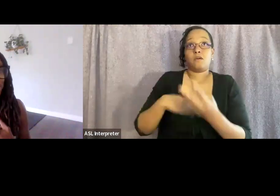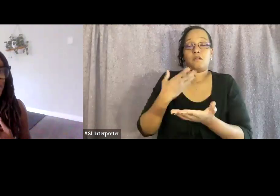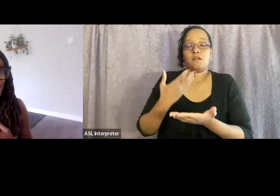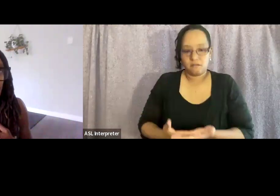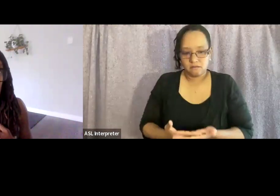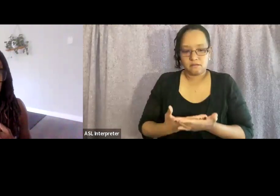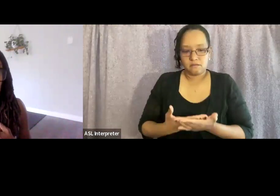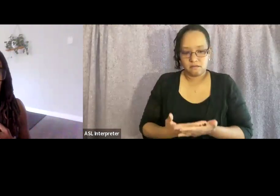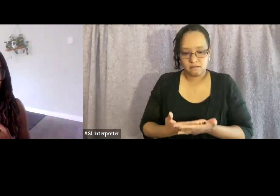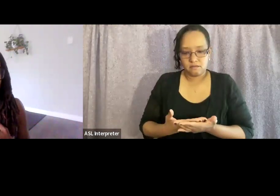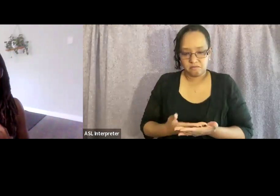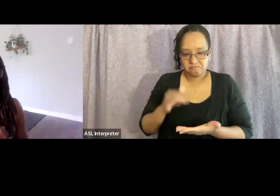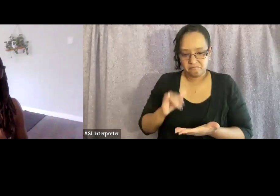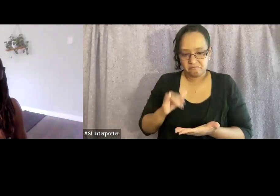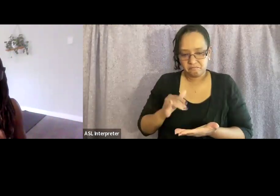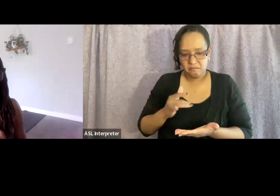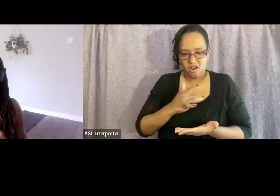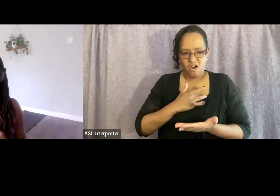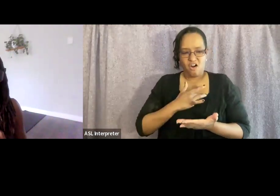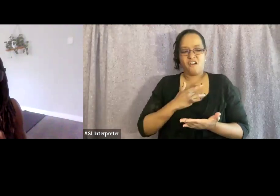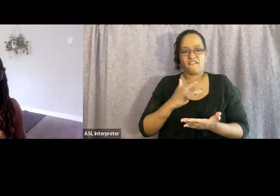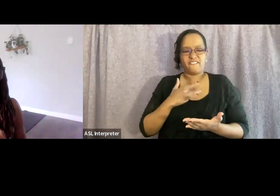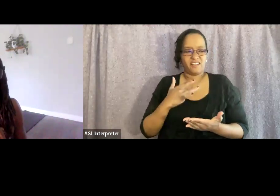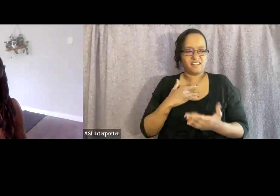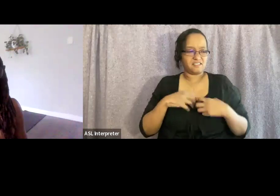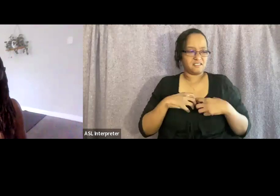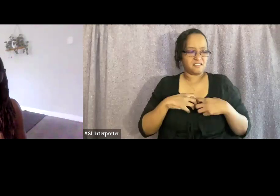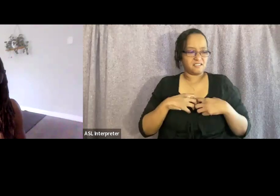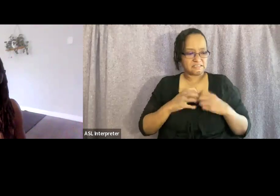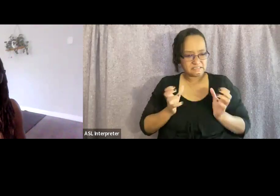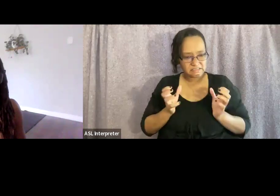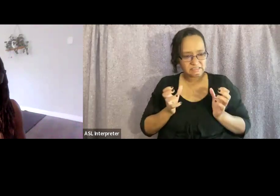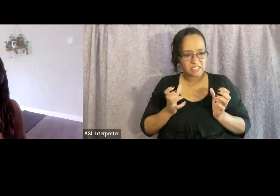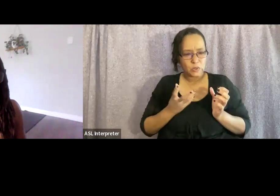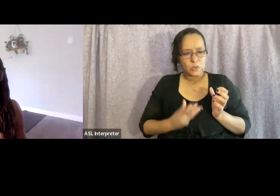My heart feels cracked open and tender, and there's.